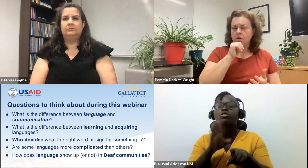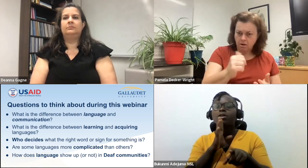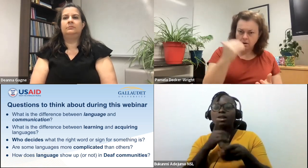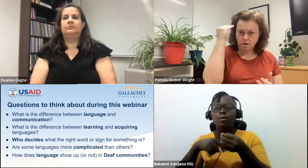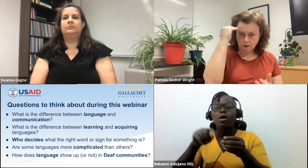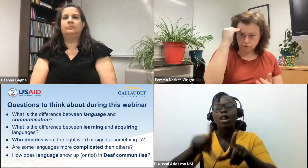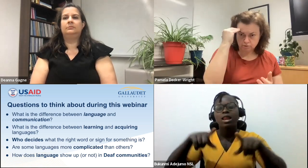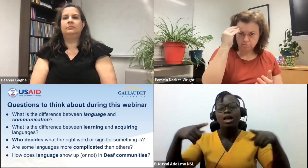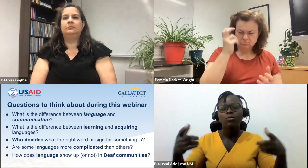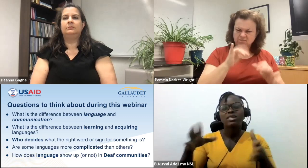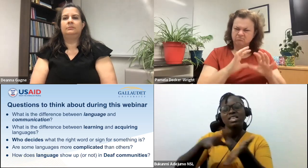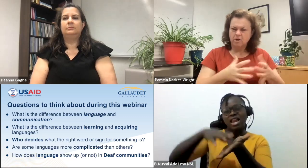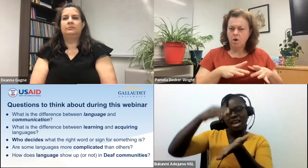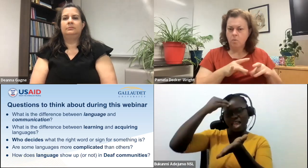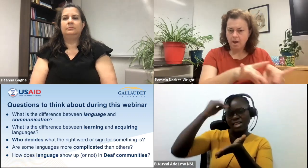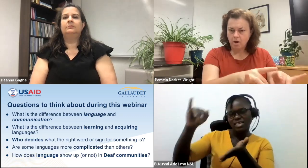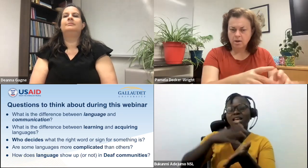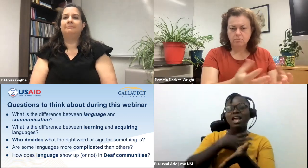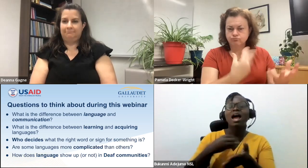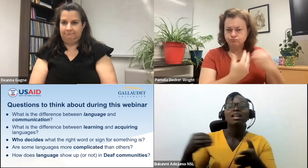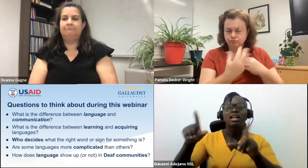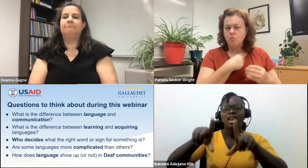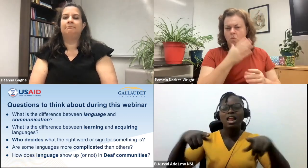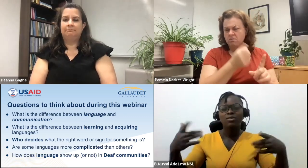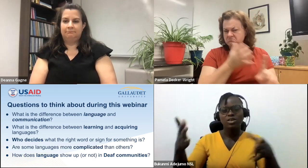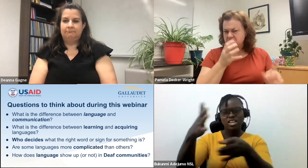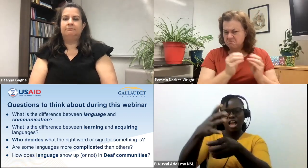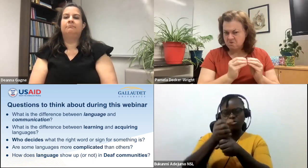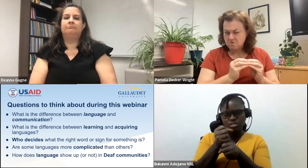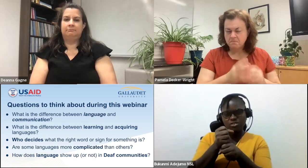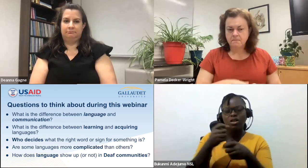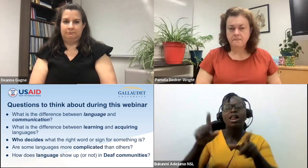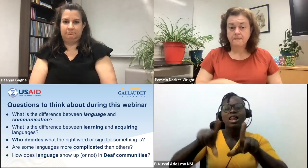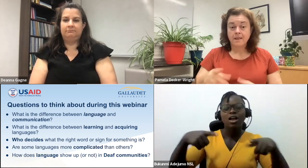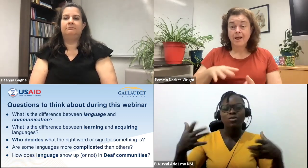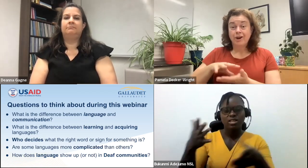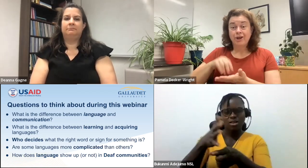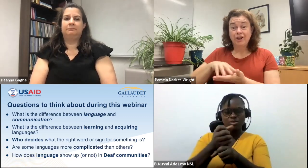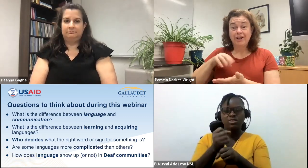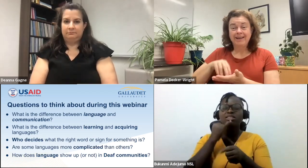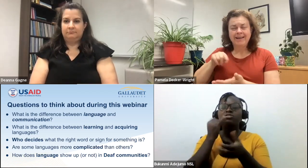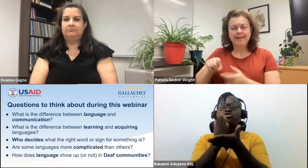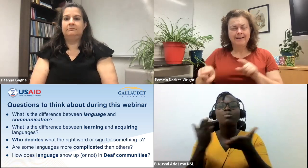You're learning, but you're not actually aware of that. It's just a natural occurrence, and we'll talk more about that.